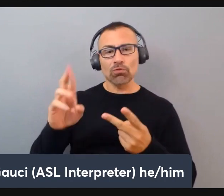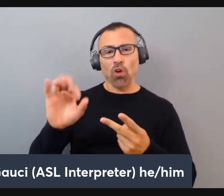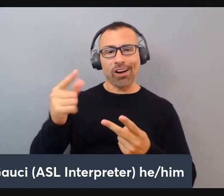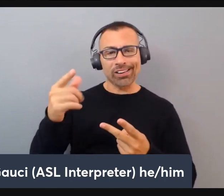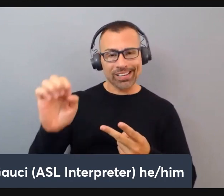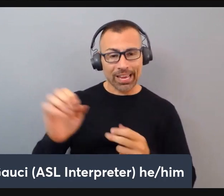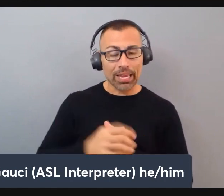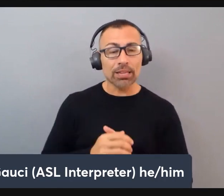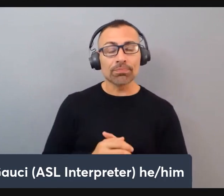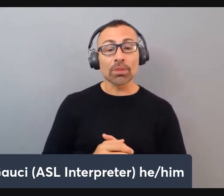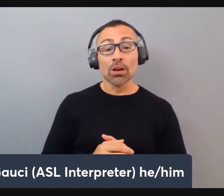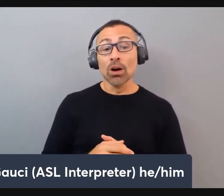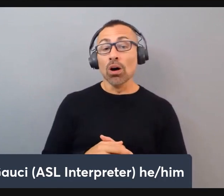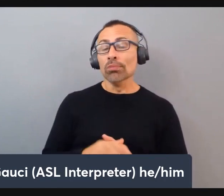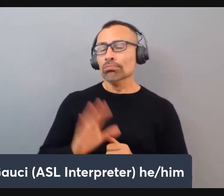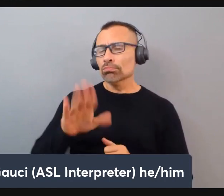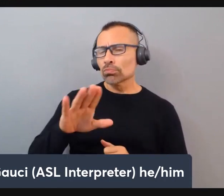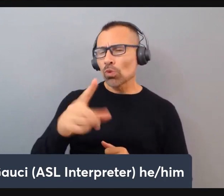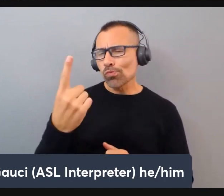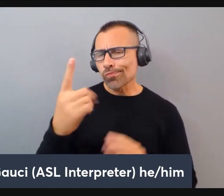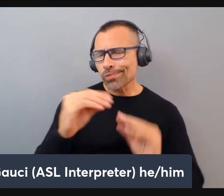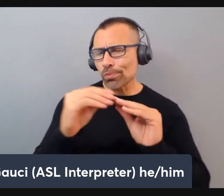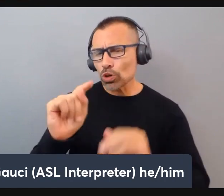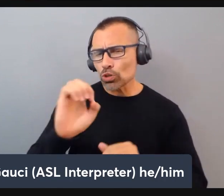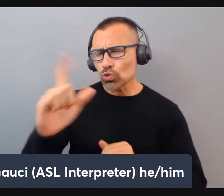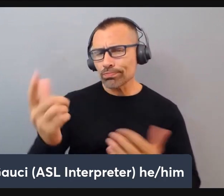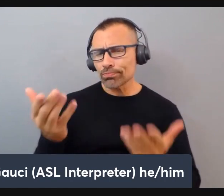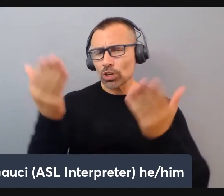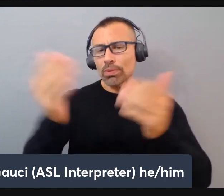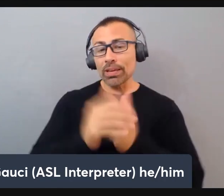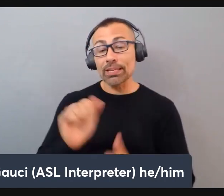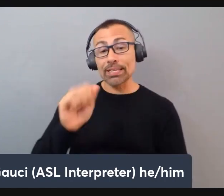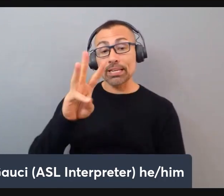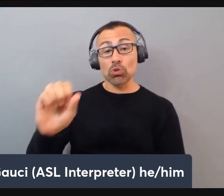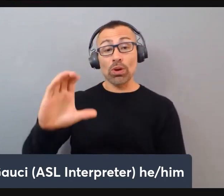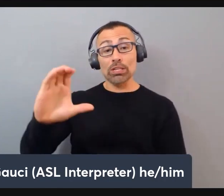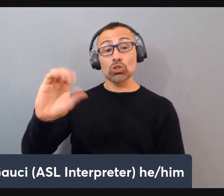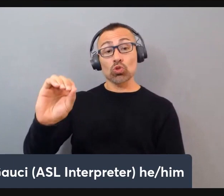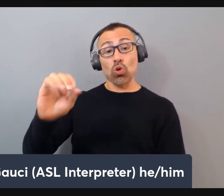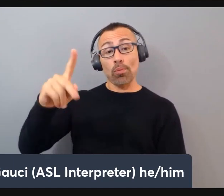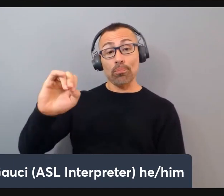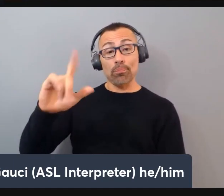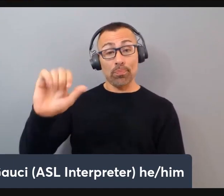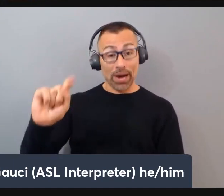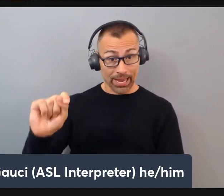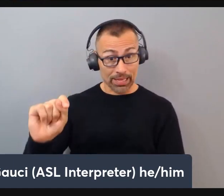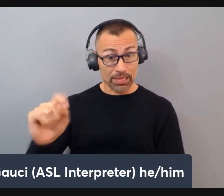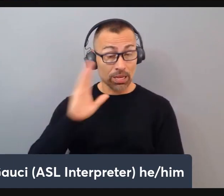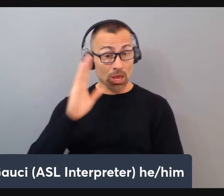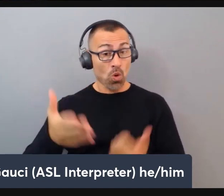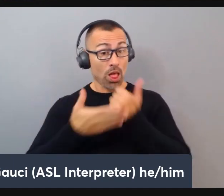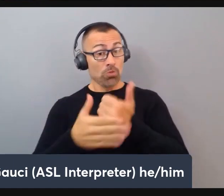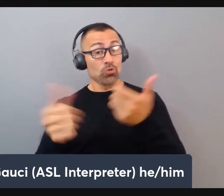It's a tool that we've built to be that starting point. It'll help you try out App Runner. It'll help you try out AWS Fargate, ECS.